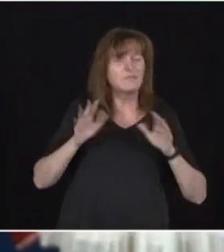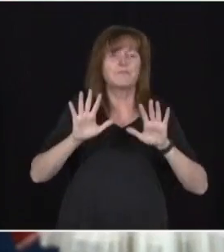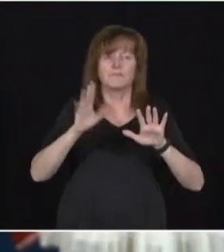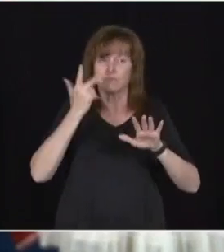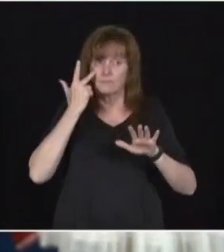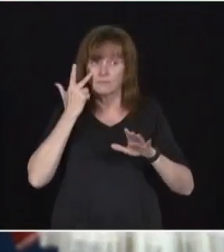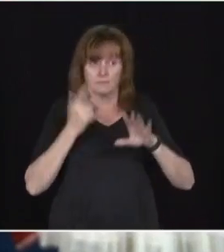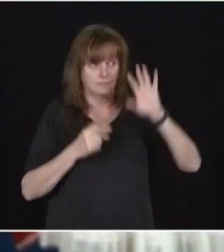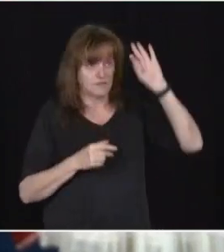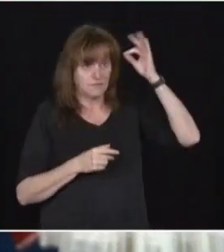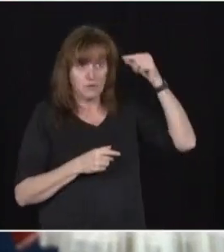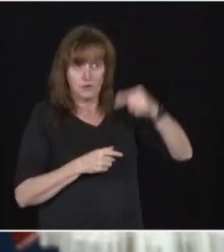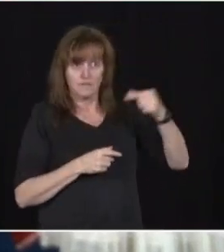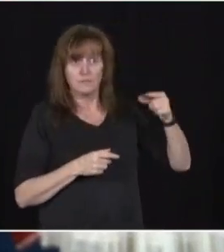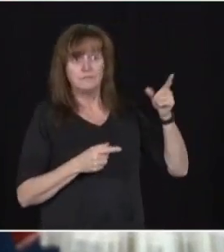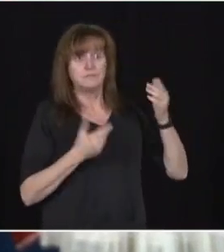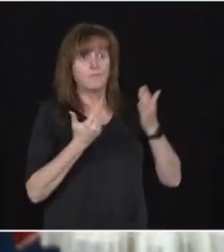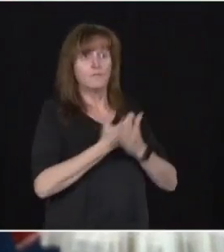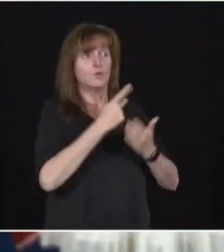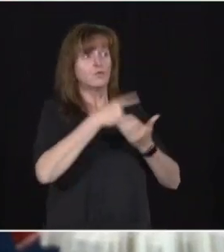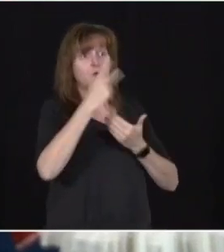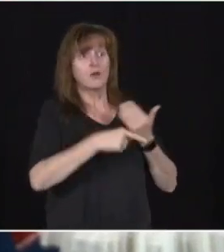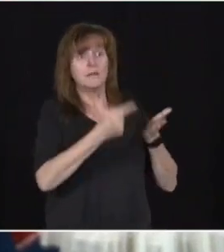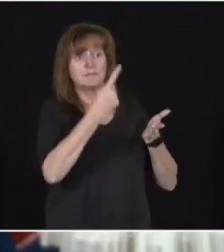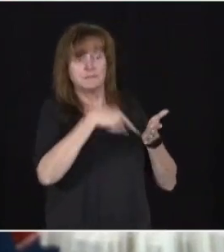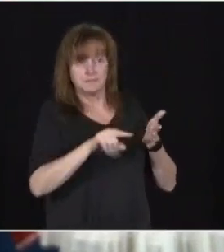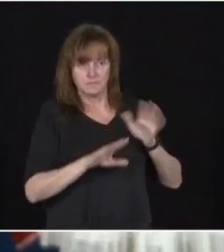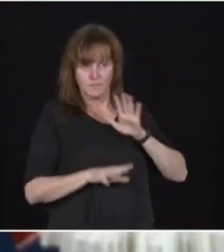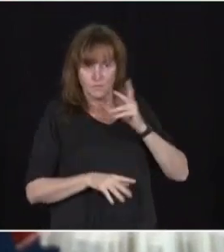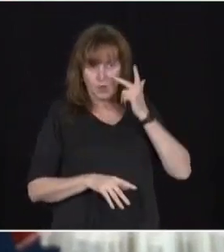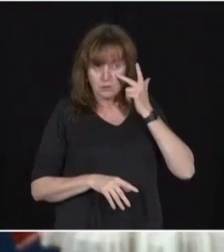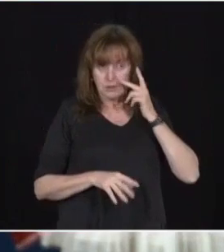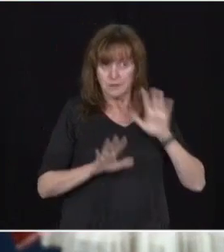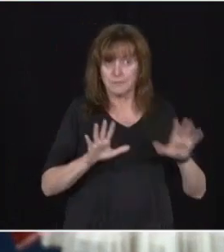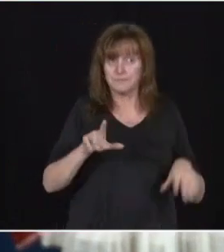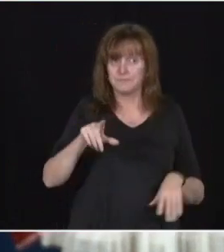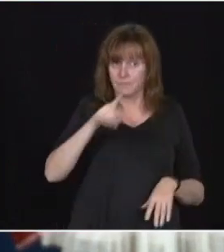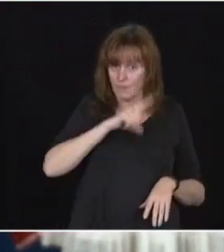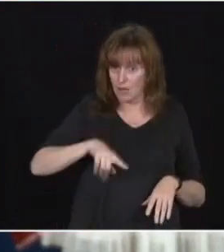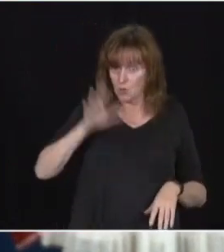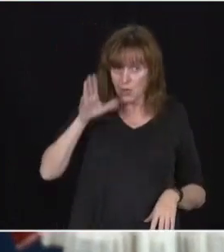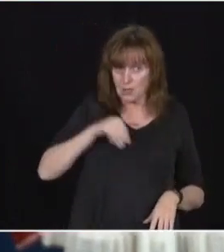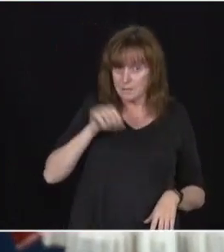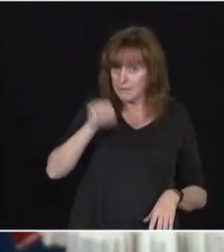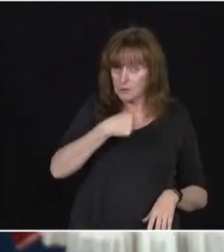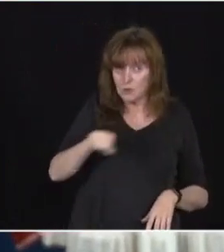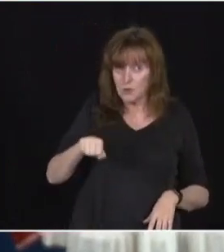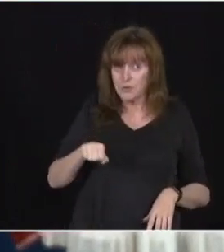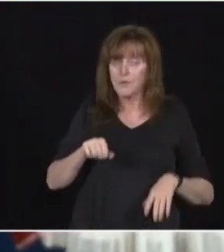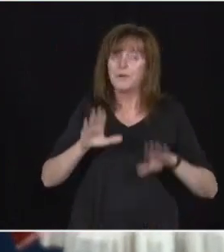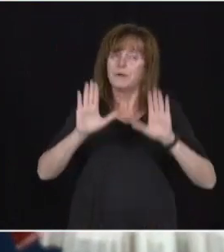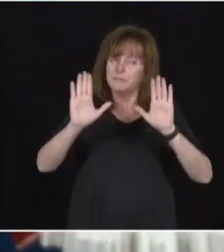Let's see what happens when the federal government rolls this out next week, let's see how the landlords react. Again, I'm trying to be fair.